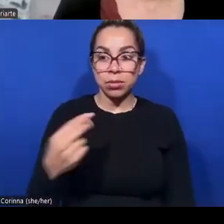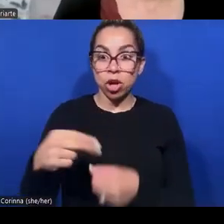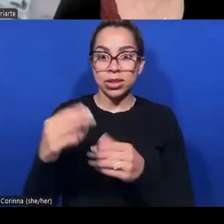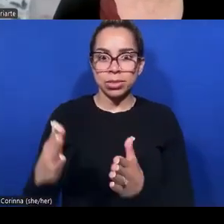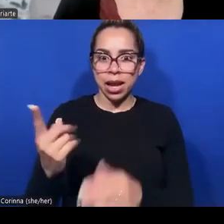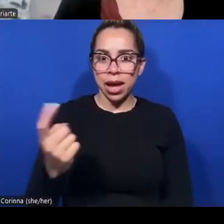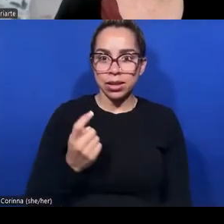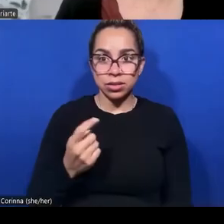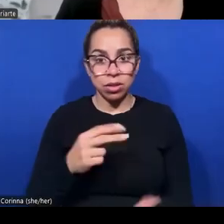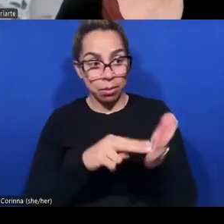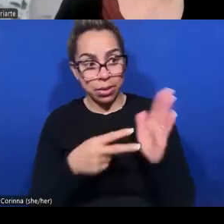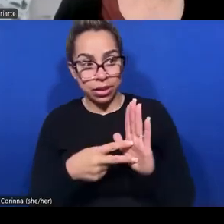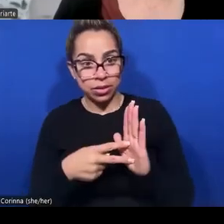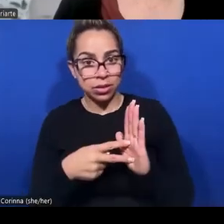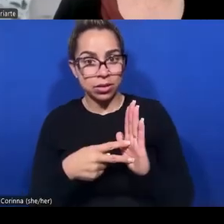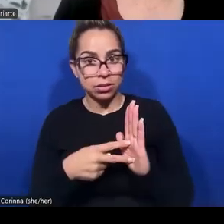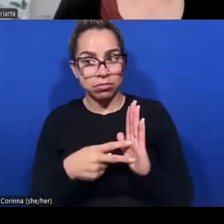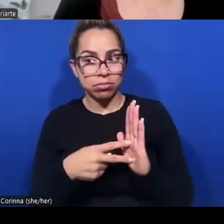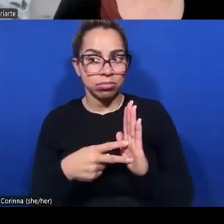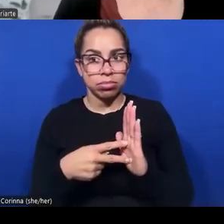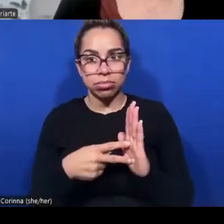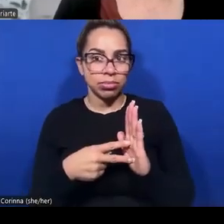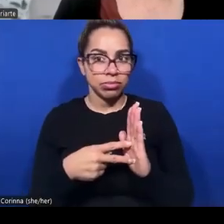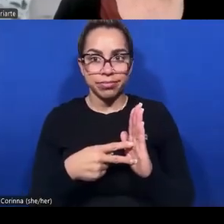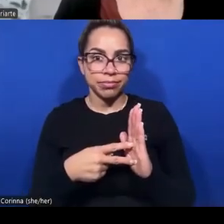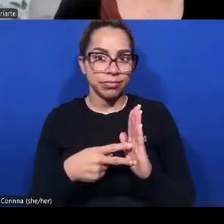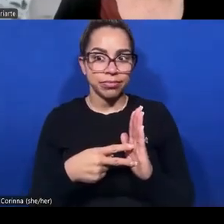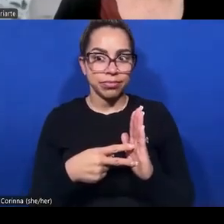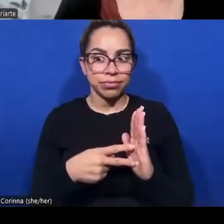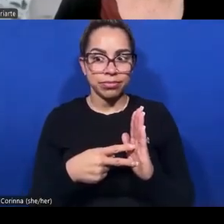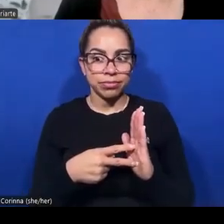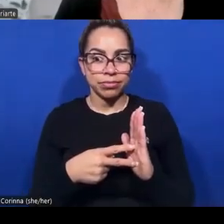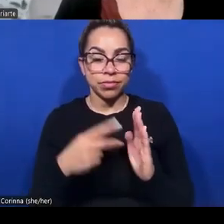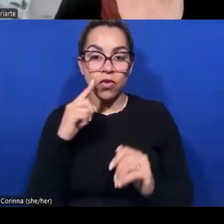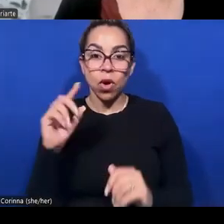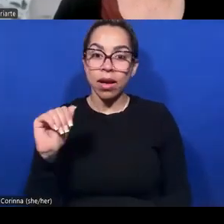does that mean that, with the CalAble money